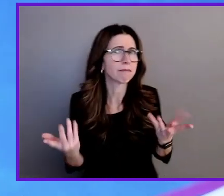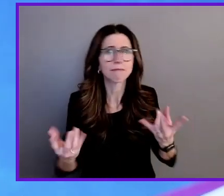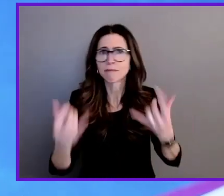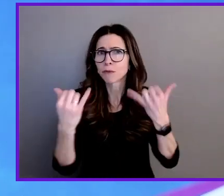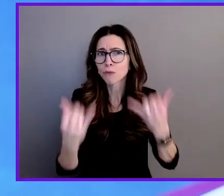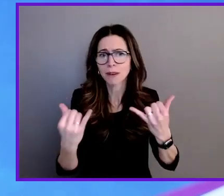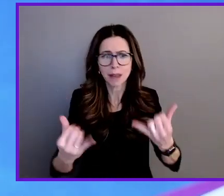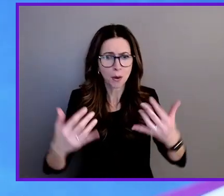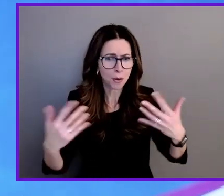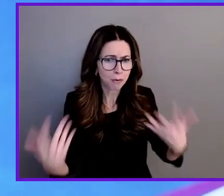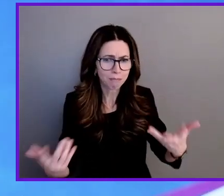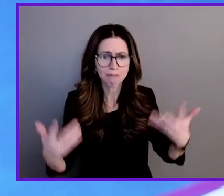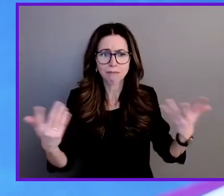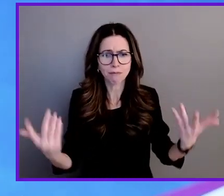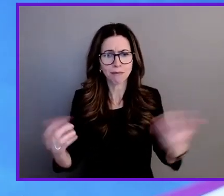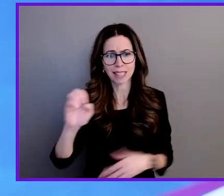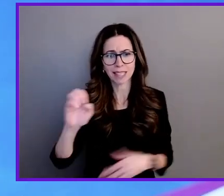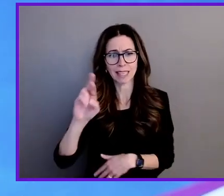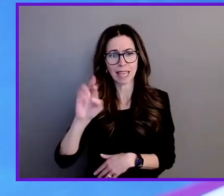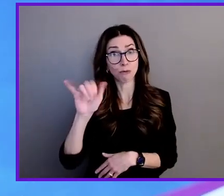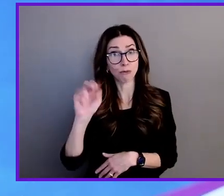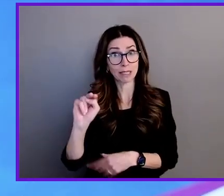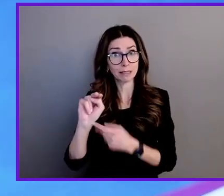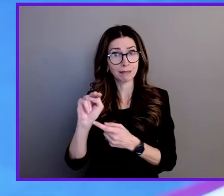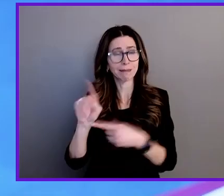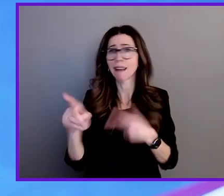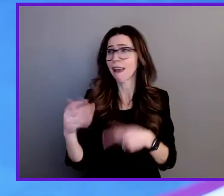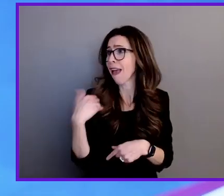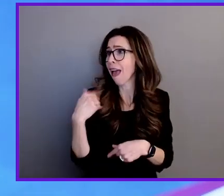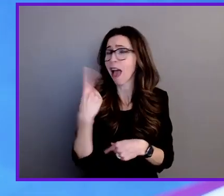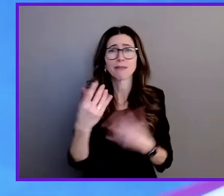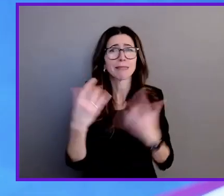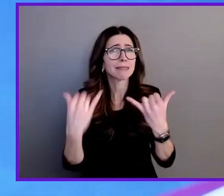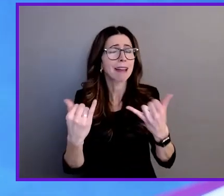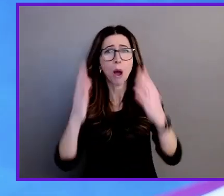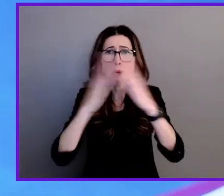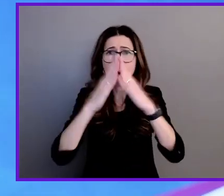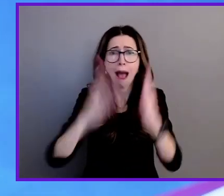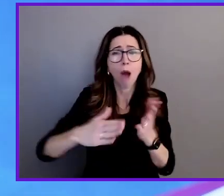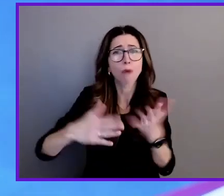(and so many others) in relation to housing, affordability, and cost of living.